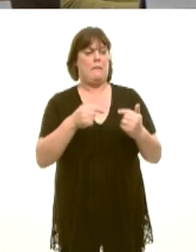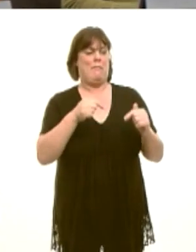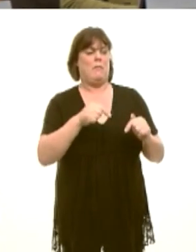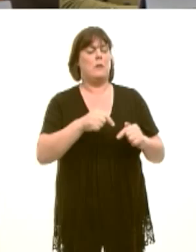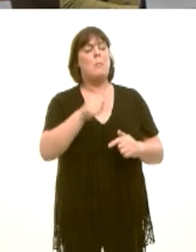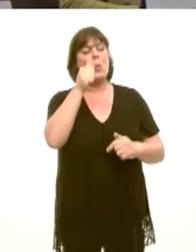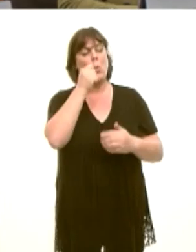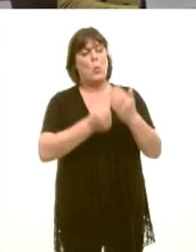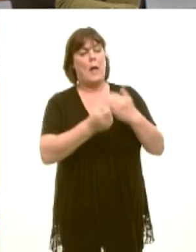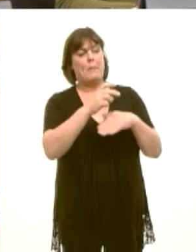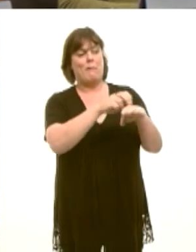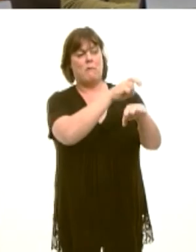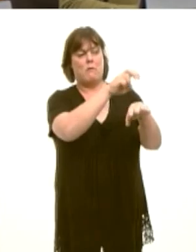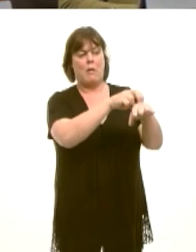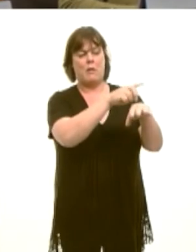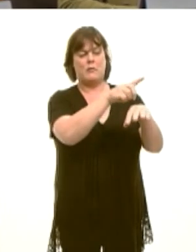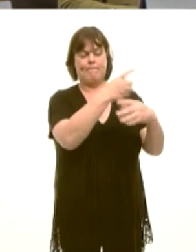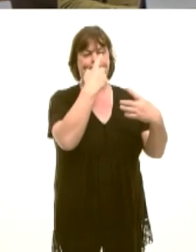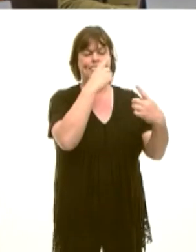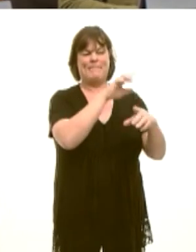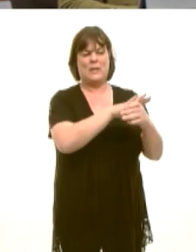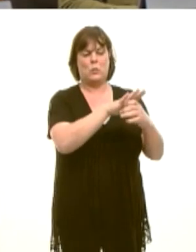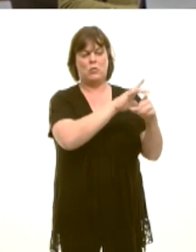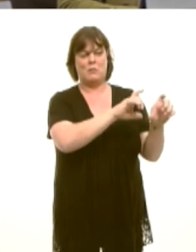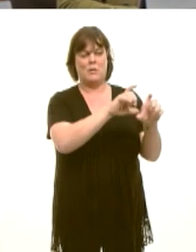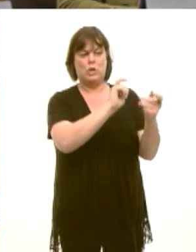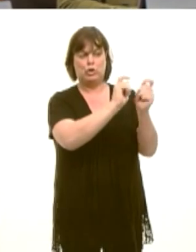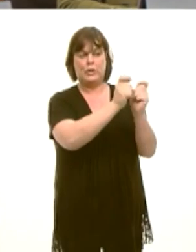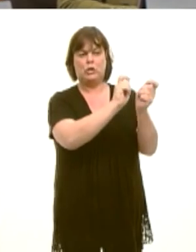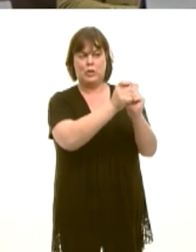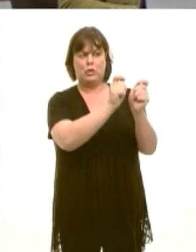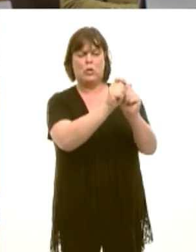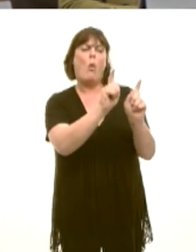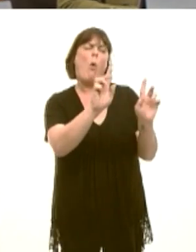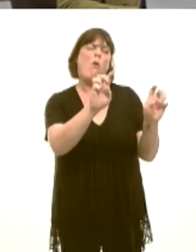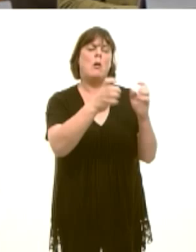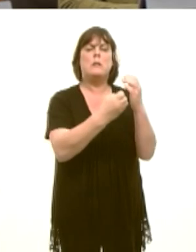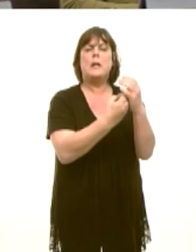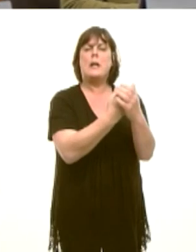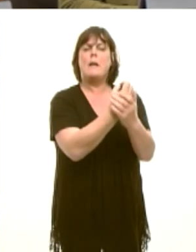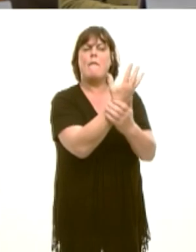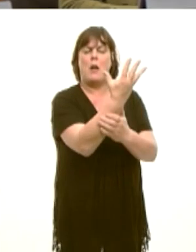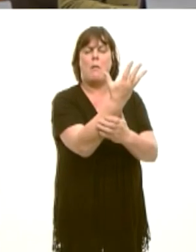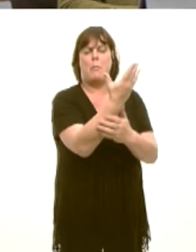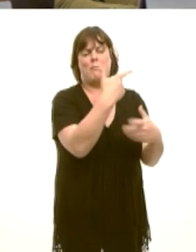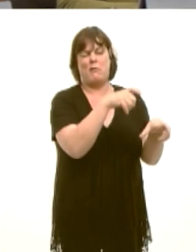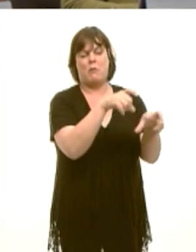situation in Northern Ireland is to changeóor to develop, to use diplomatic speak. It remains